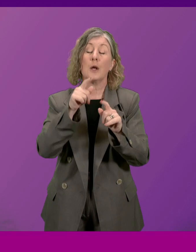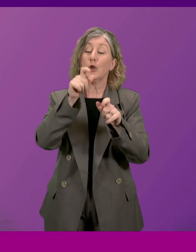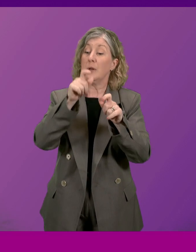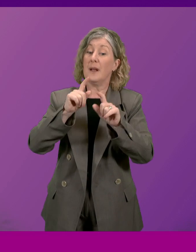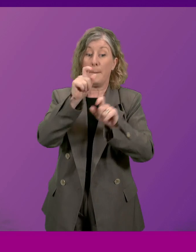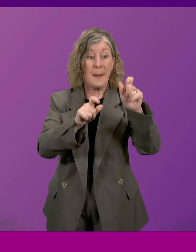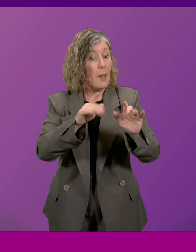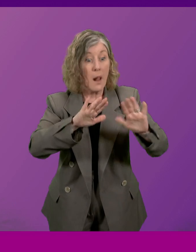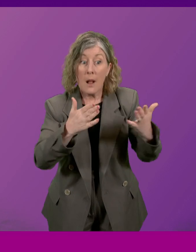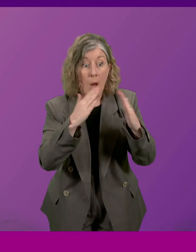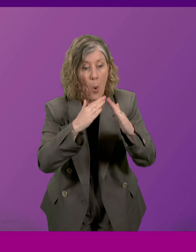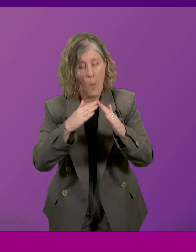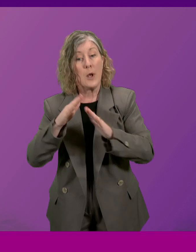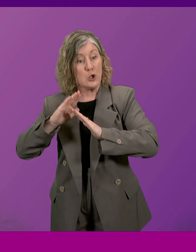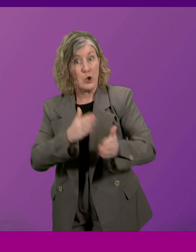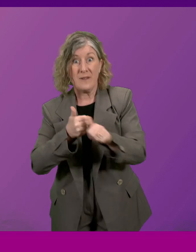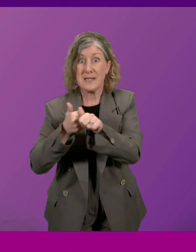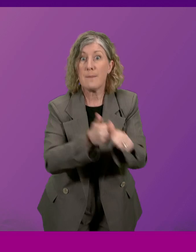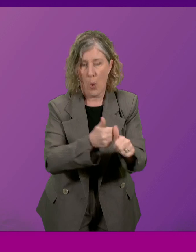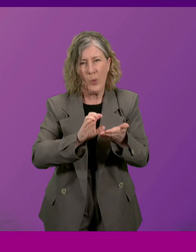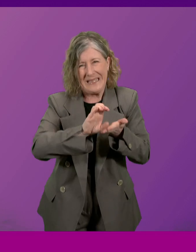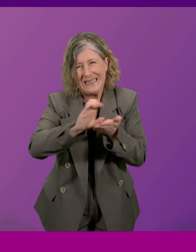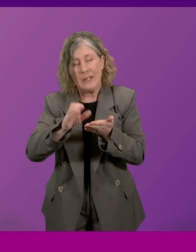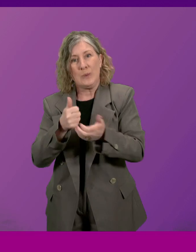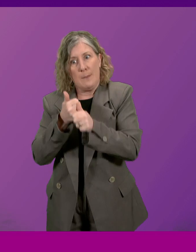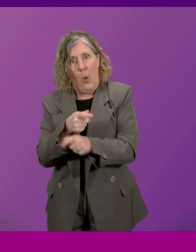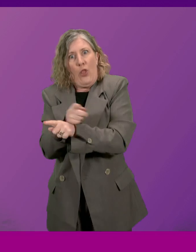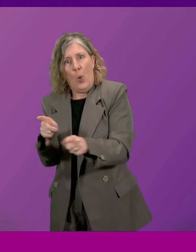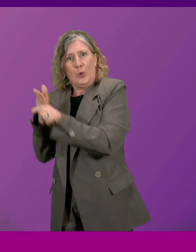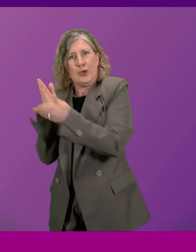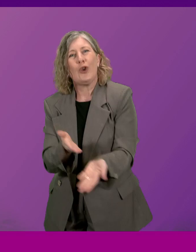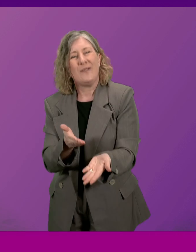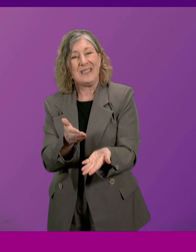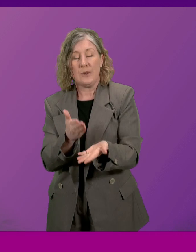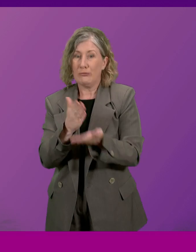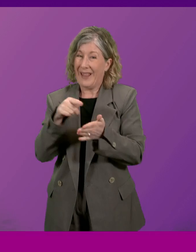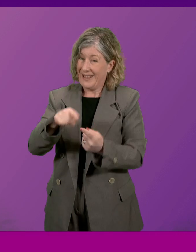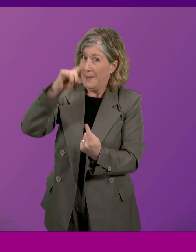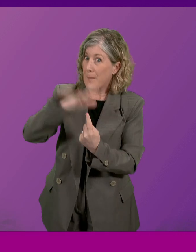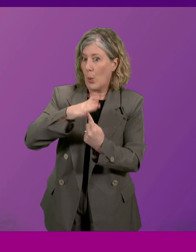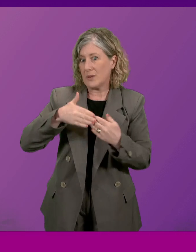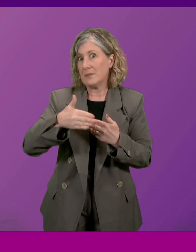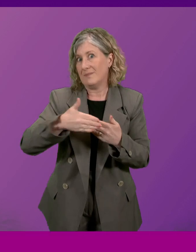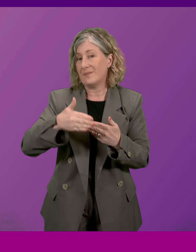This is where we get to the crunch point. In a few weeks’ time, we will find out whether Mr